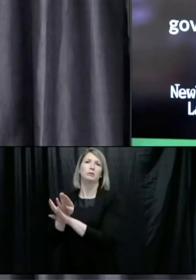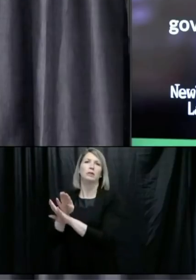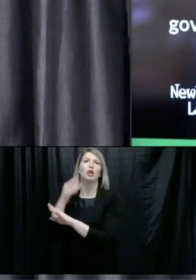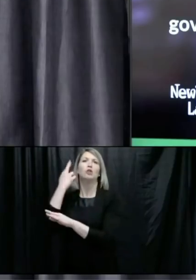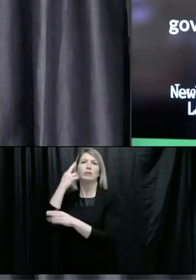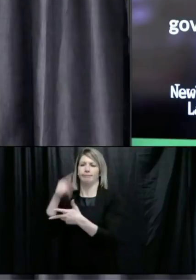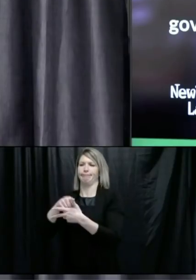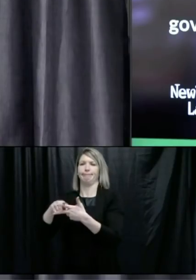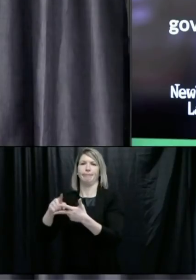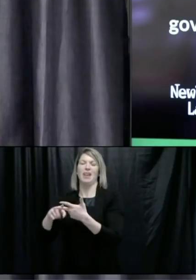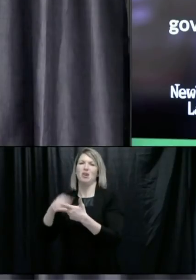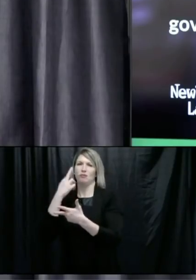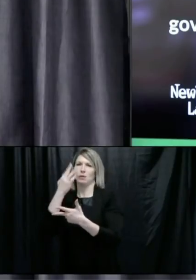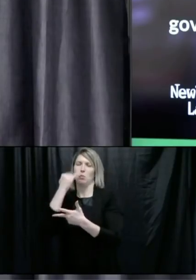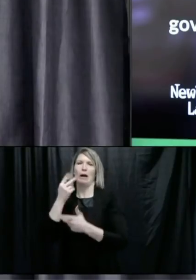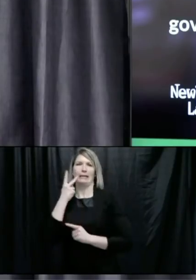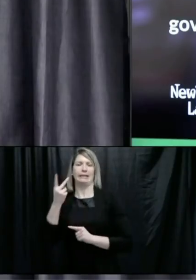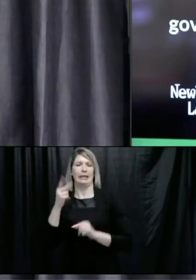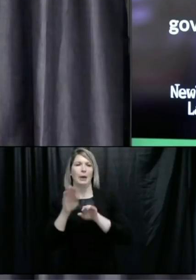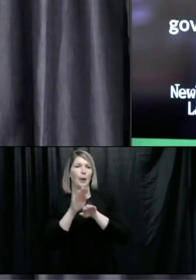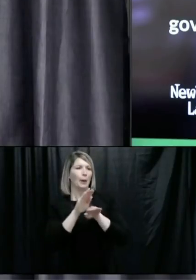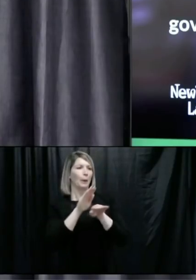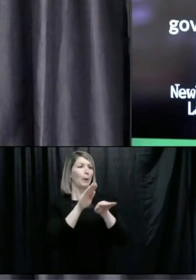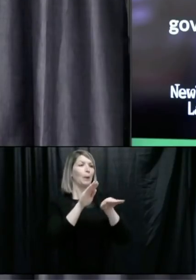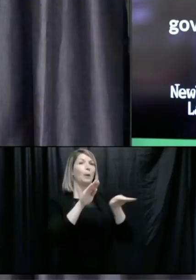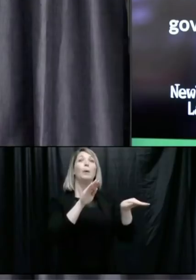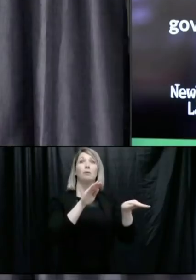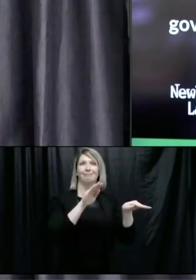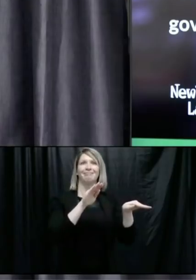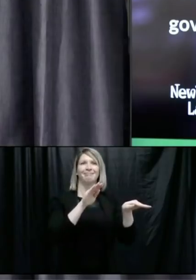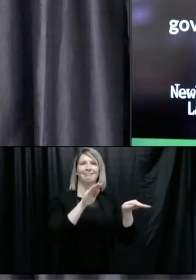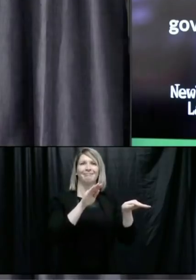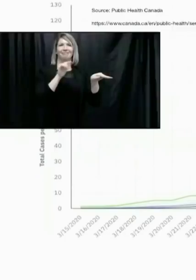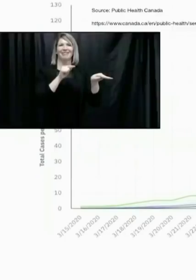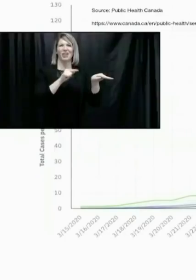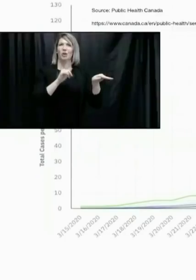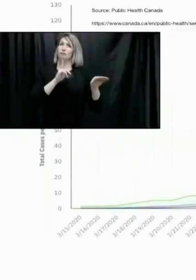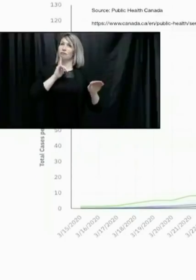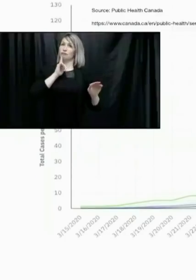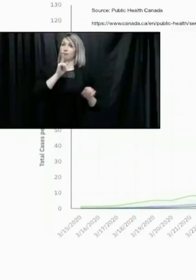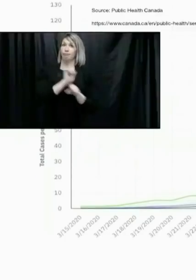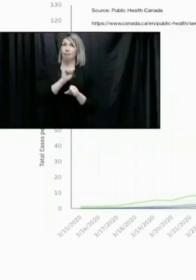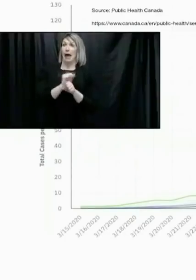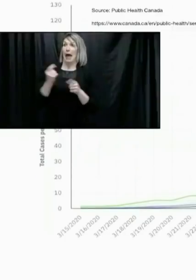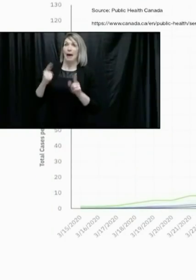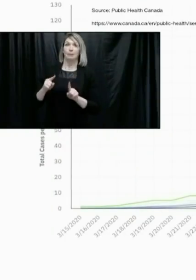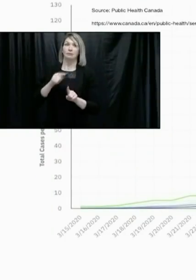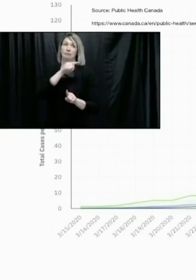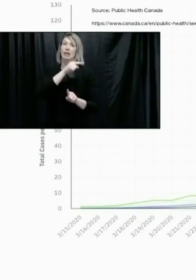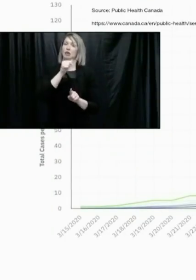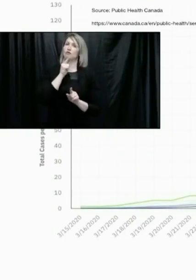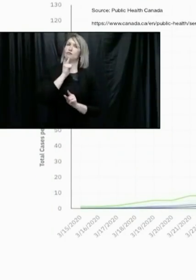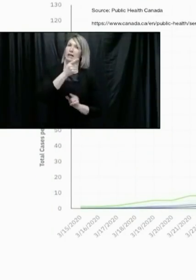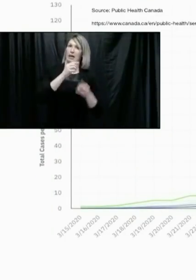AND THIS IS MADE THE IMPACT. THIS IS WHAT IS REALLY FLATTENED THE CURVE. AND YOU CAN ACTUALLY SEE IT.